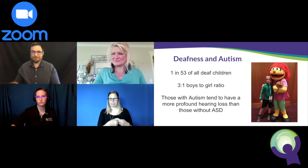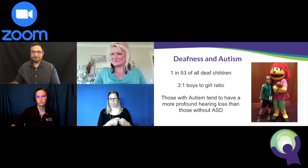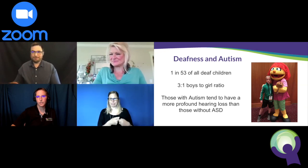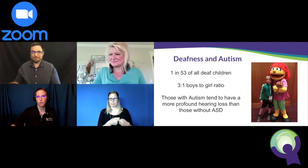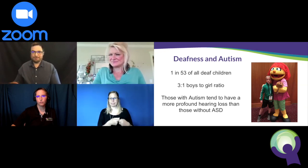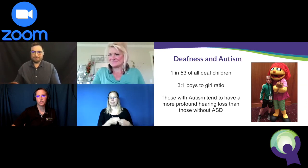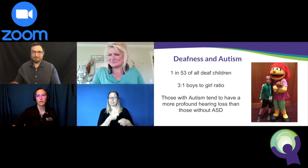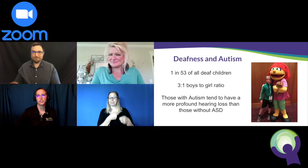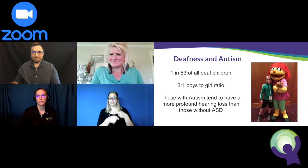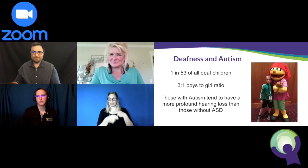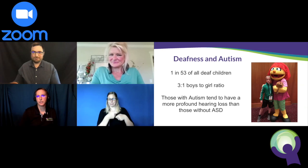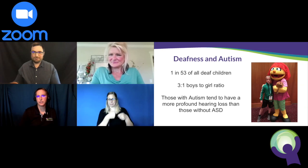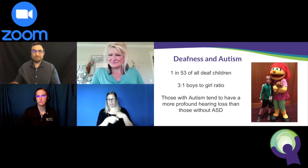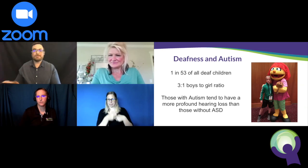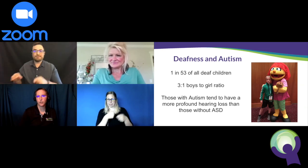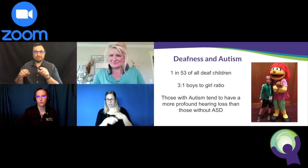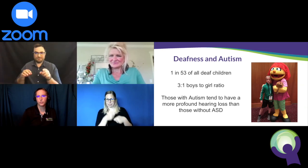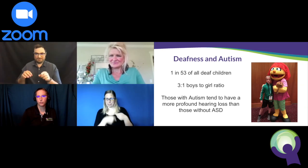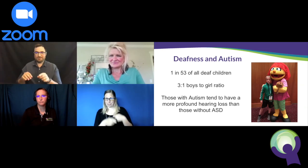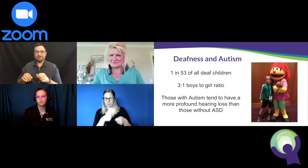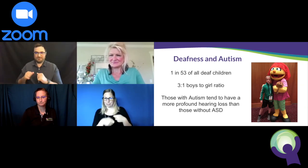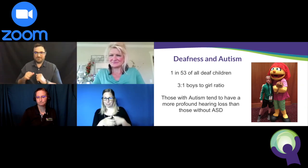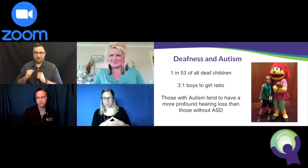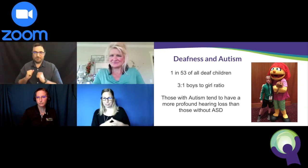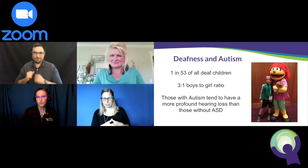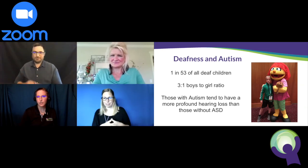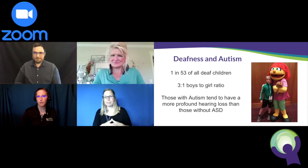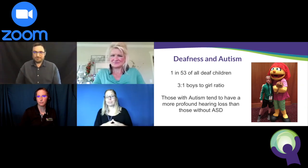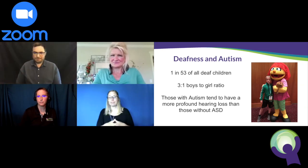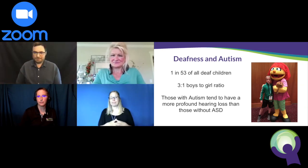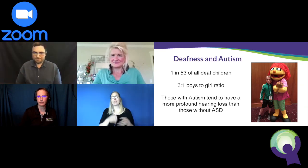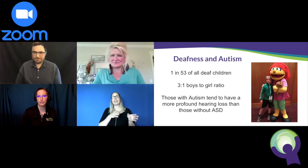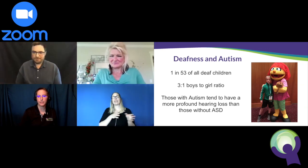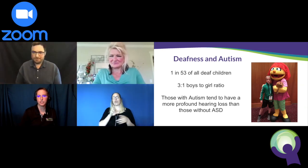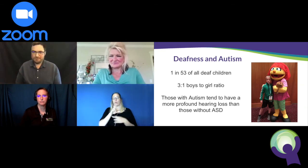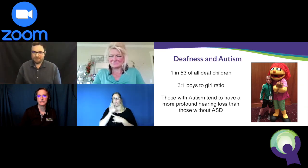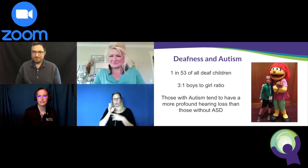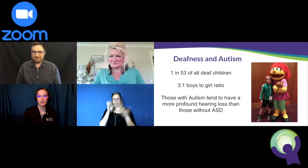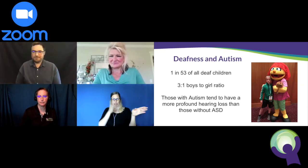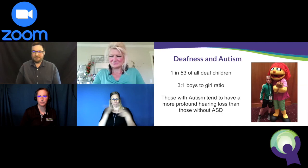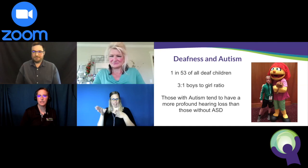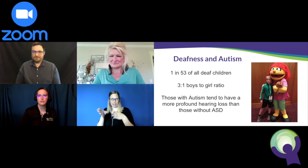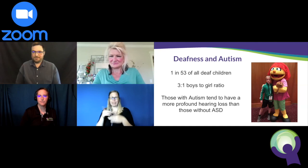Mary: Redirection can be very useful. Like Ronda mentioned, with